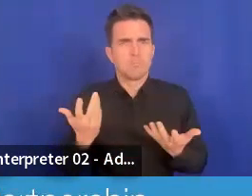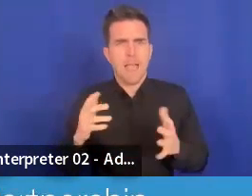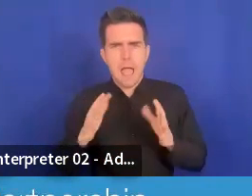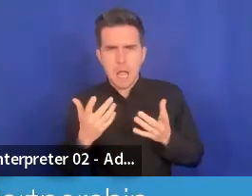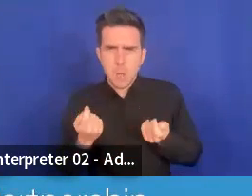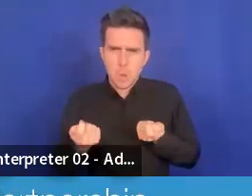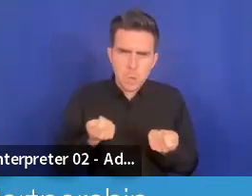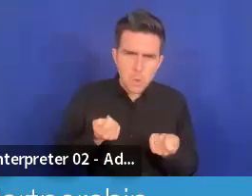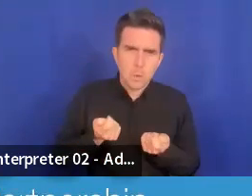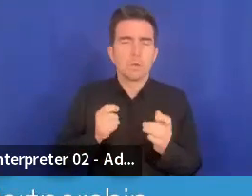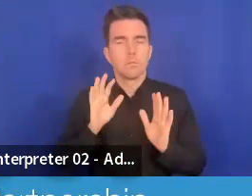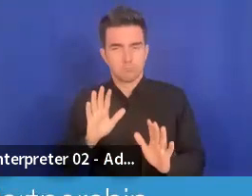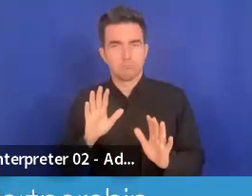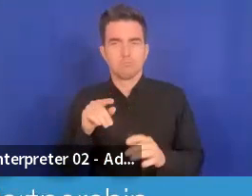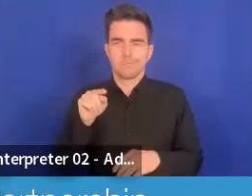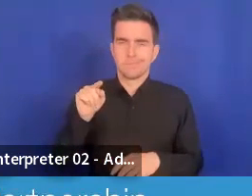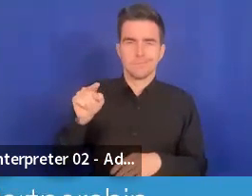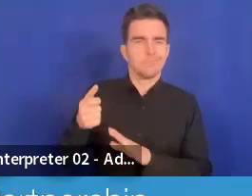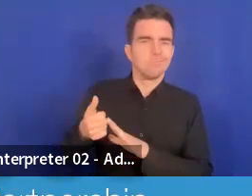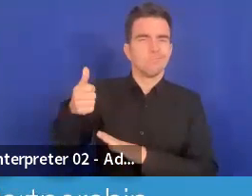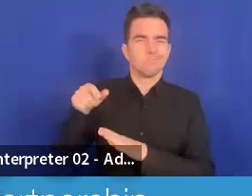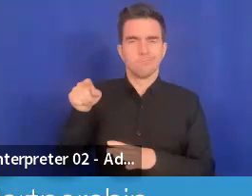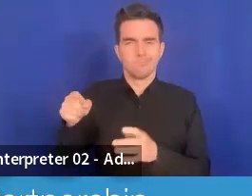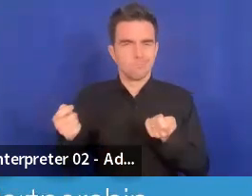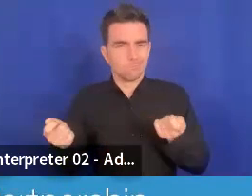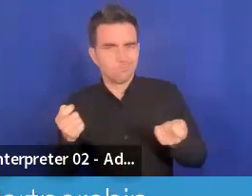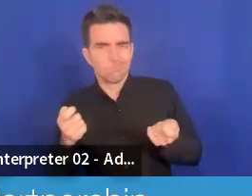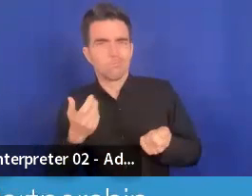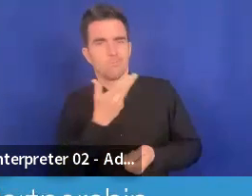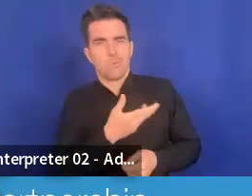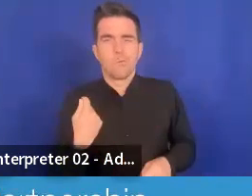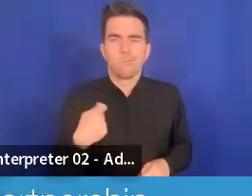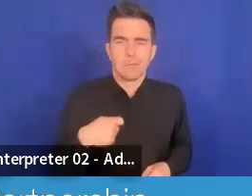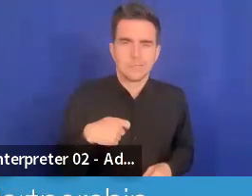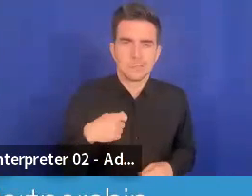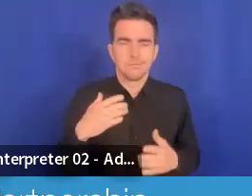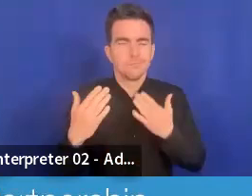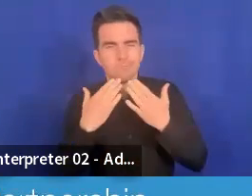We have not been given we have asked, and we don't have a clear answer as to how those